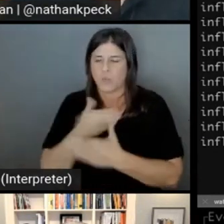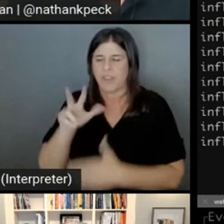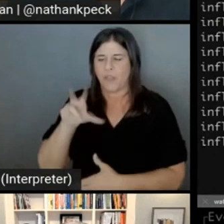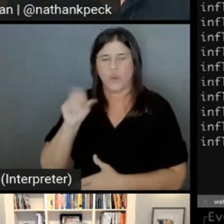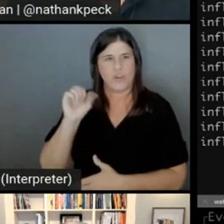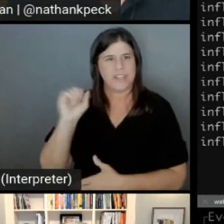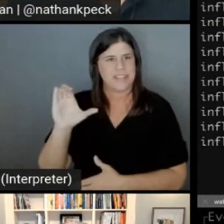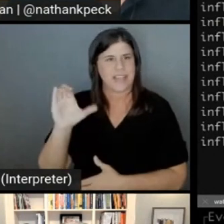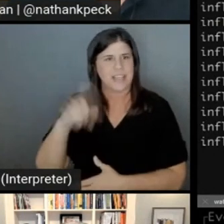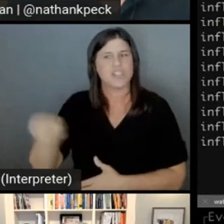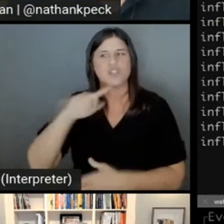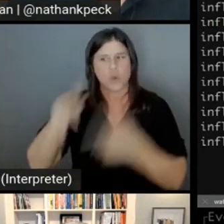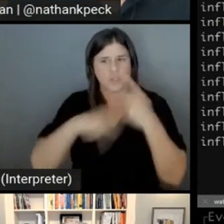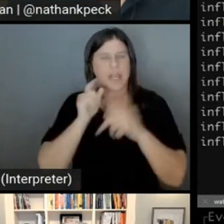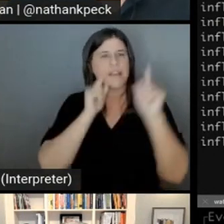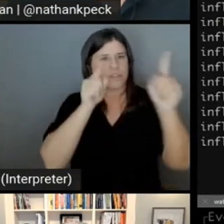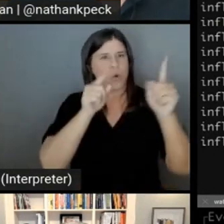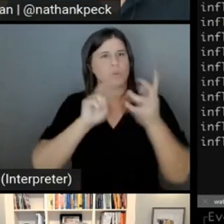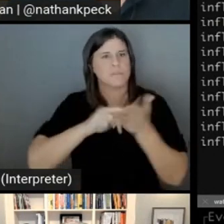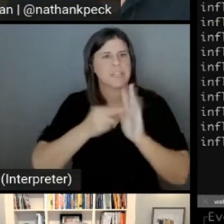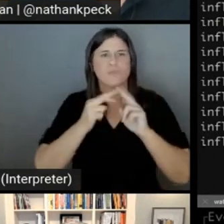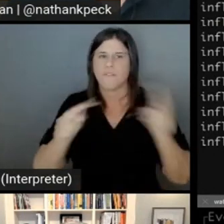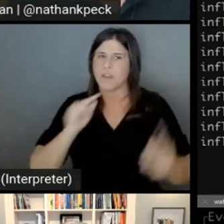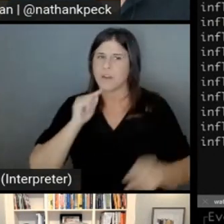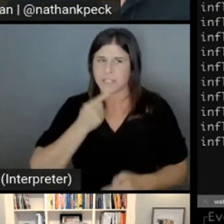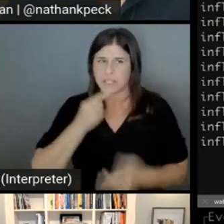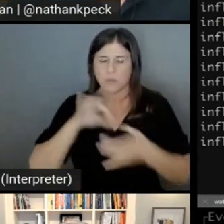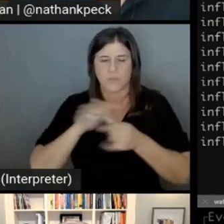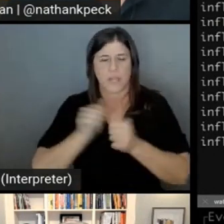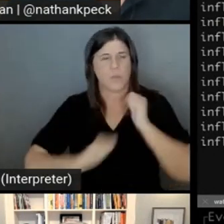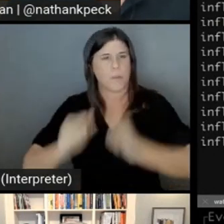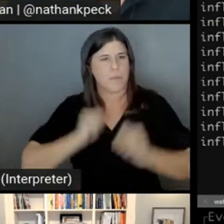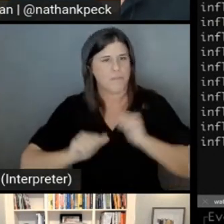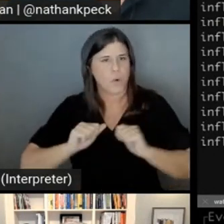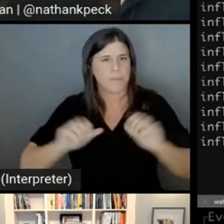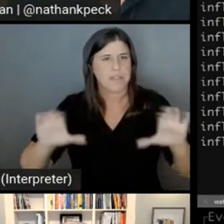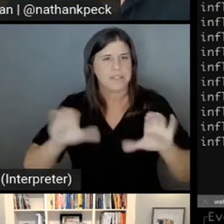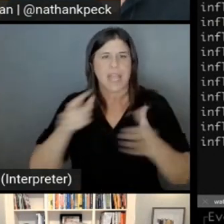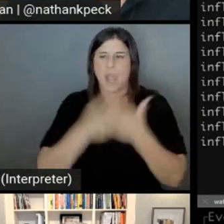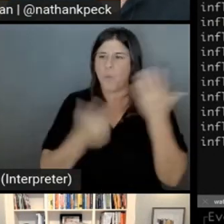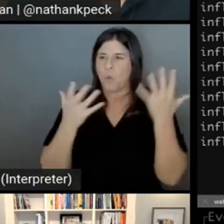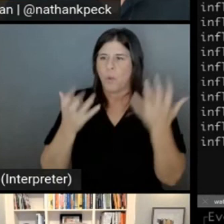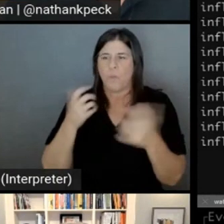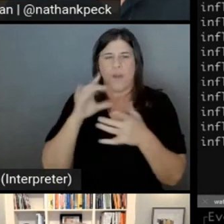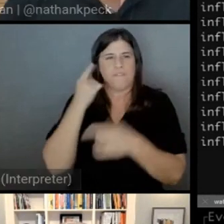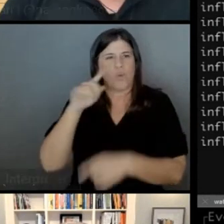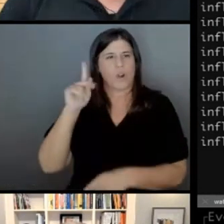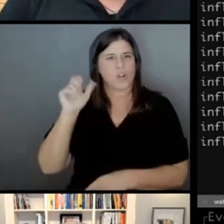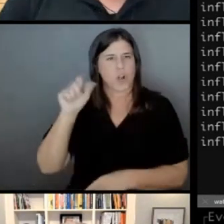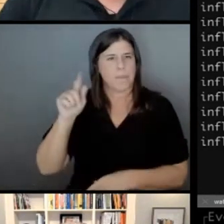how serious we are about performance and where we hope to see Karpenter go in the future. That's really amazing. So I want to pop up the URL now